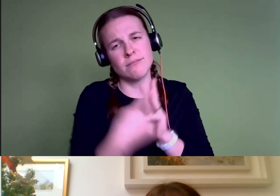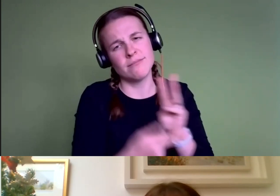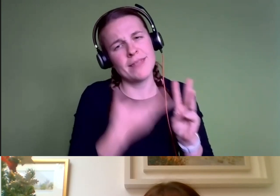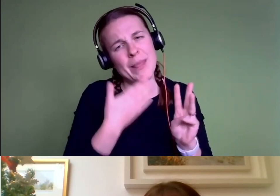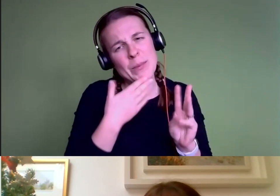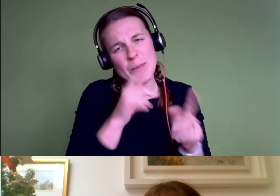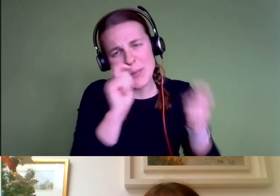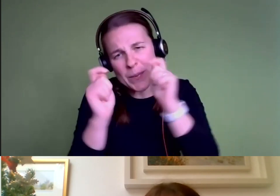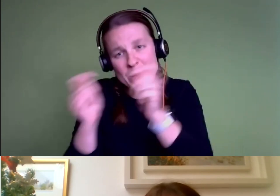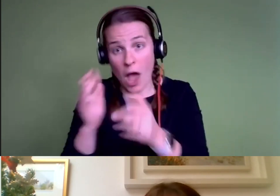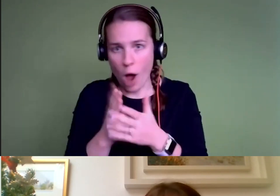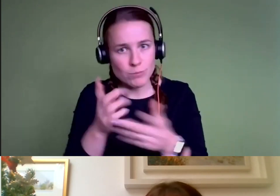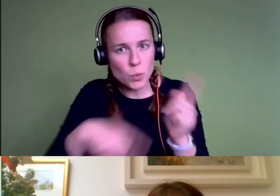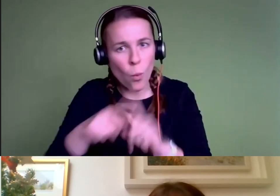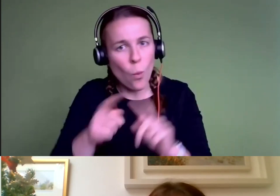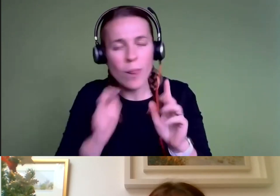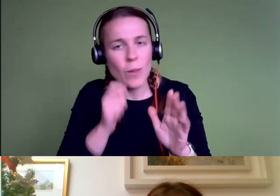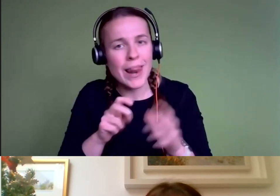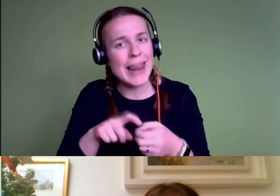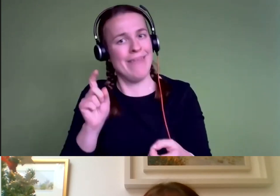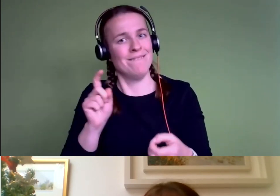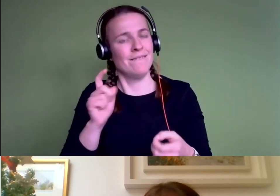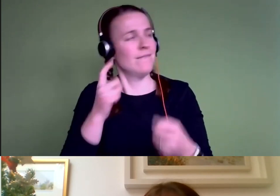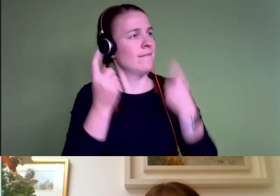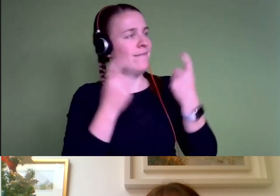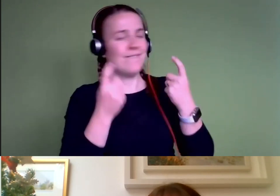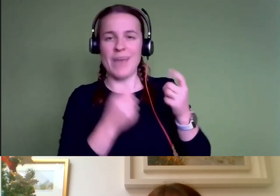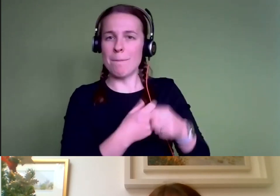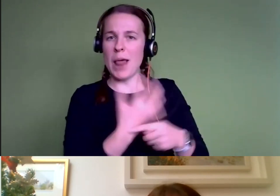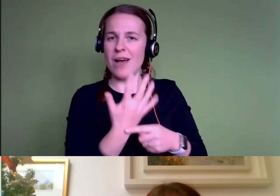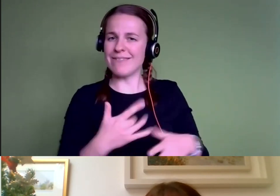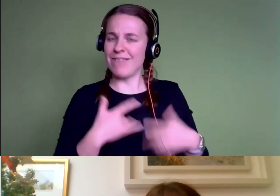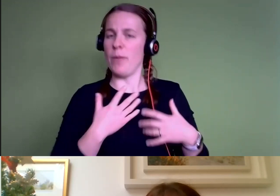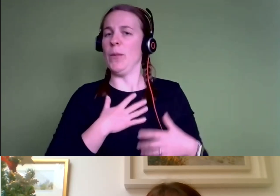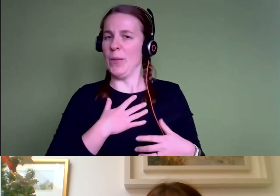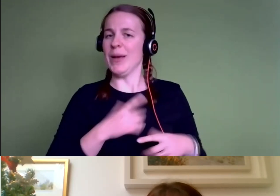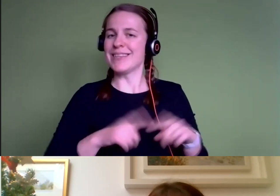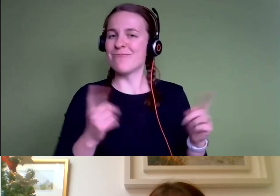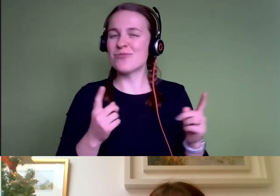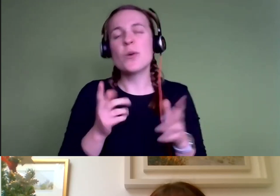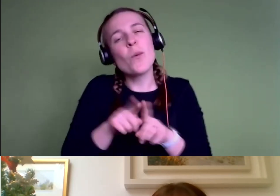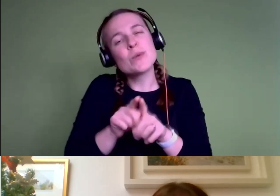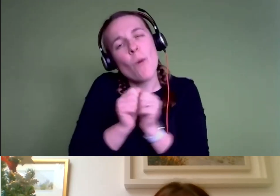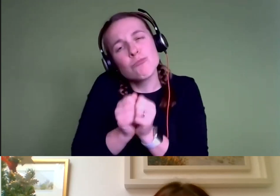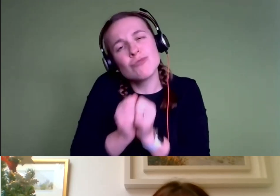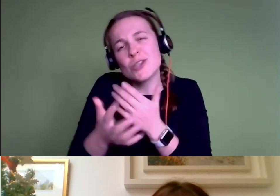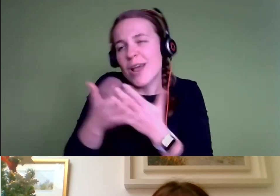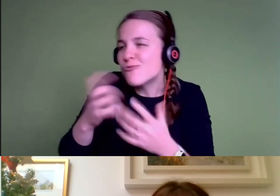finding out more about the work specifically around tax base pairs, and how they might get involved in volunteering on the